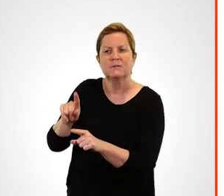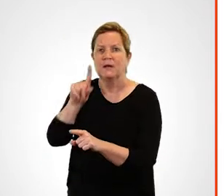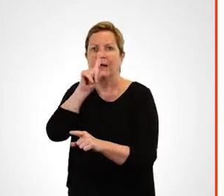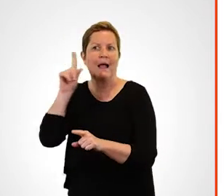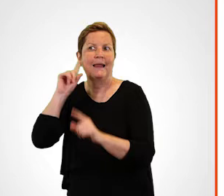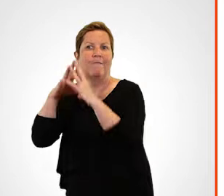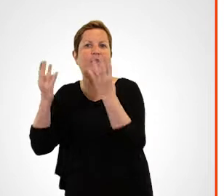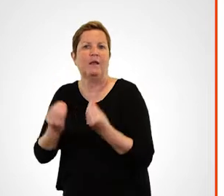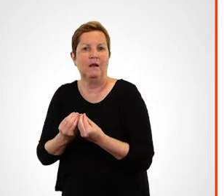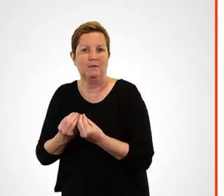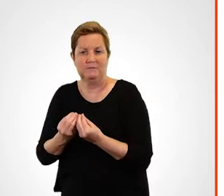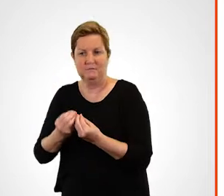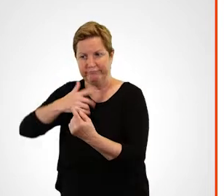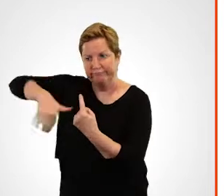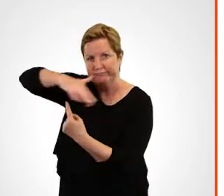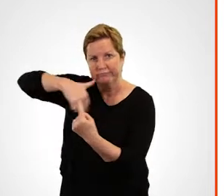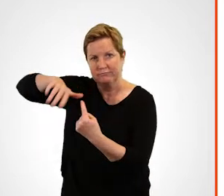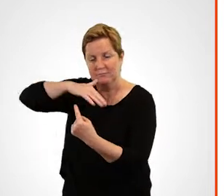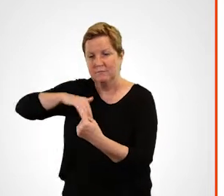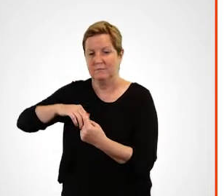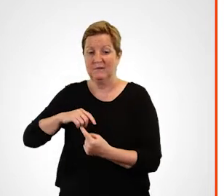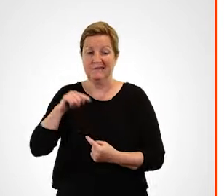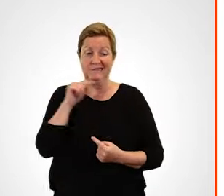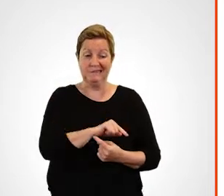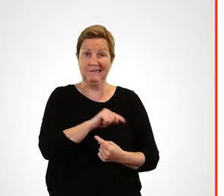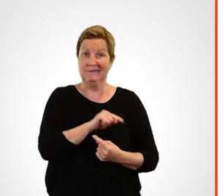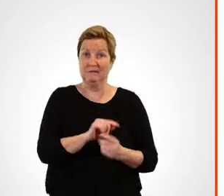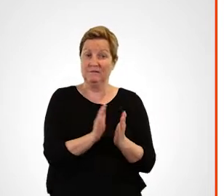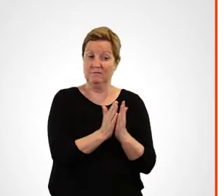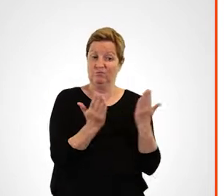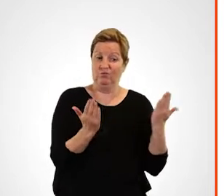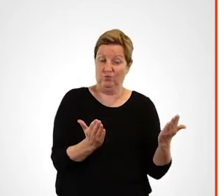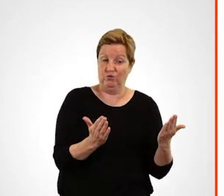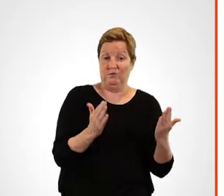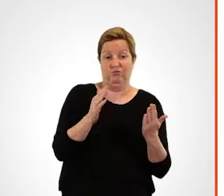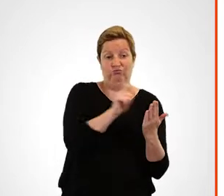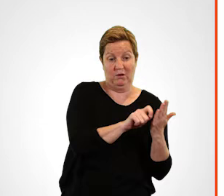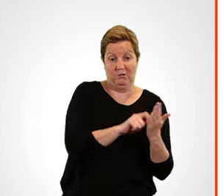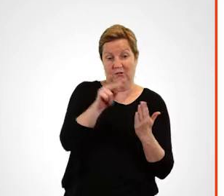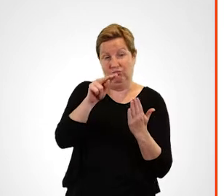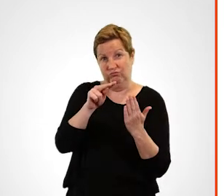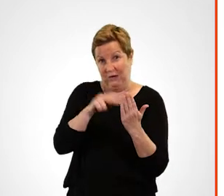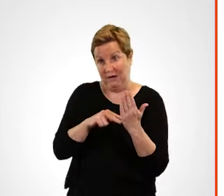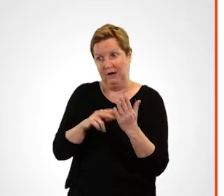everything going on around them, print may become a particularly important assistance to them,